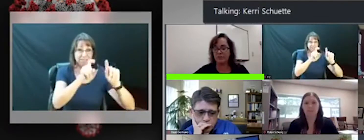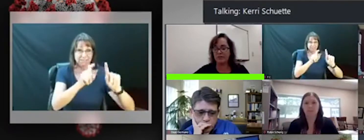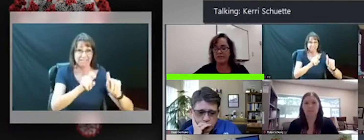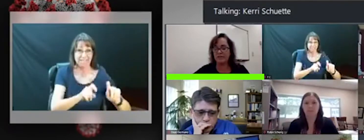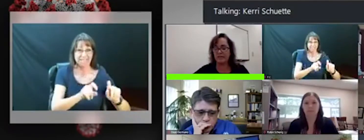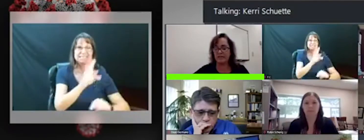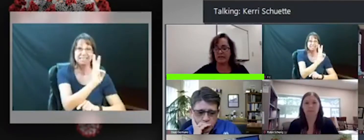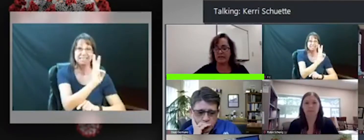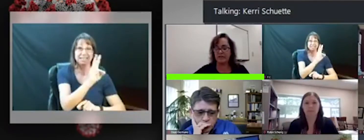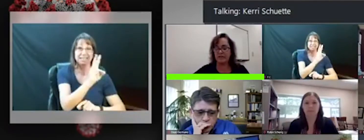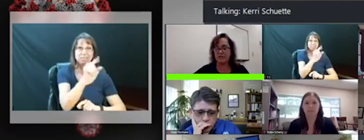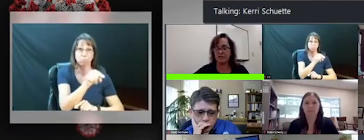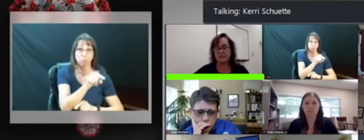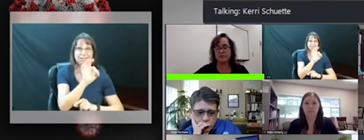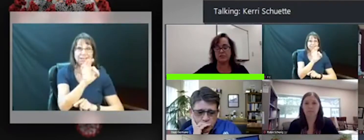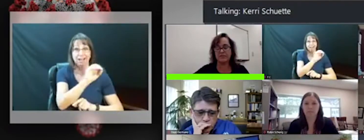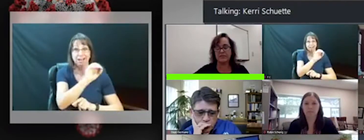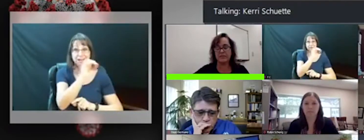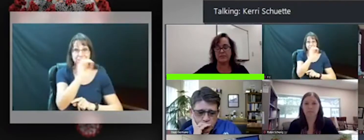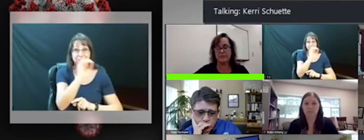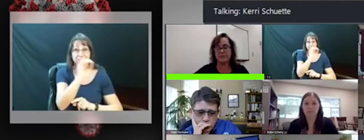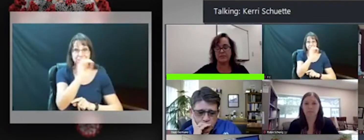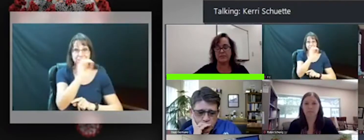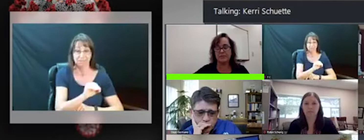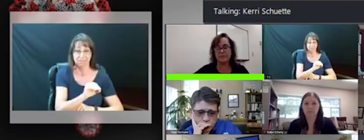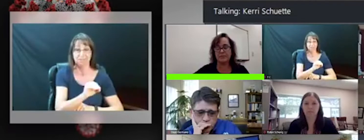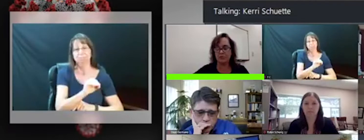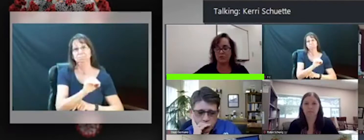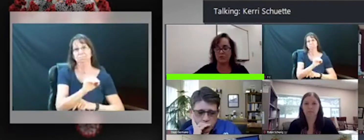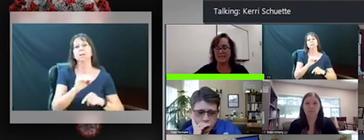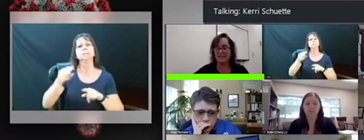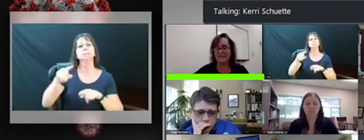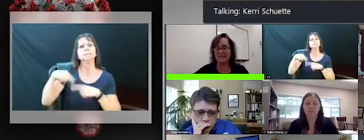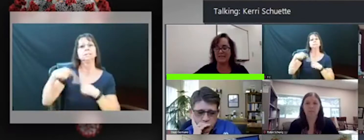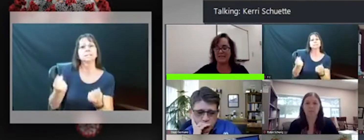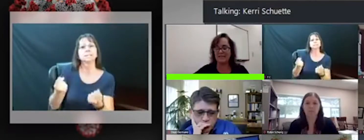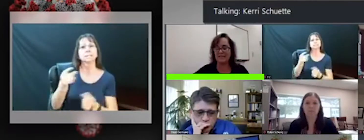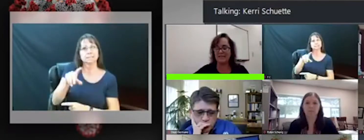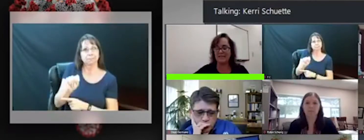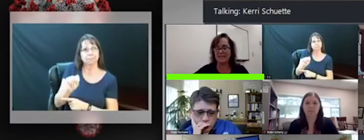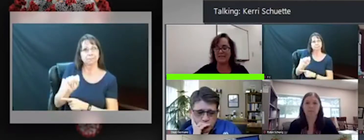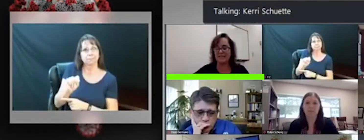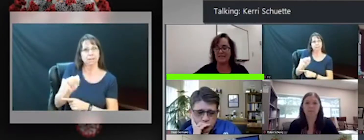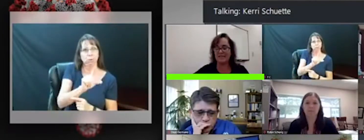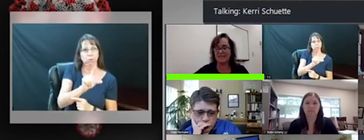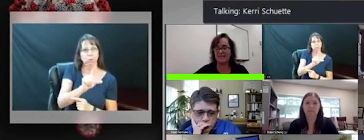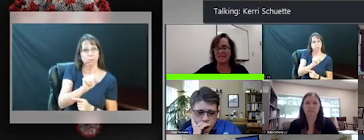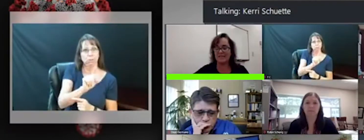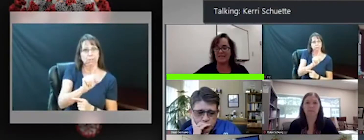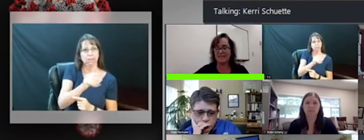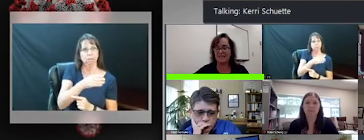with a seven-day lag. So, that's the week of September 20th through the 26th. Shasta will